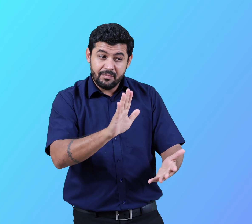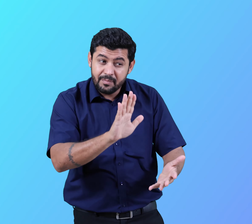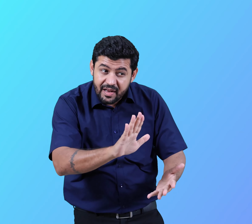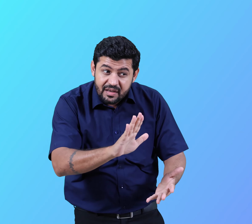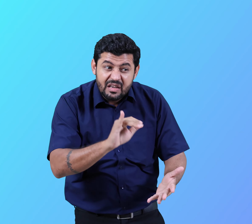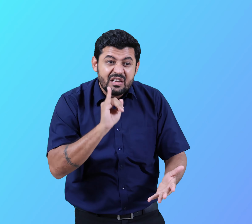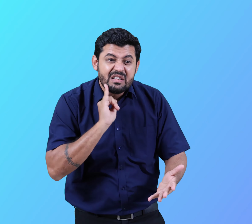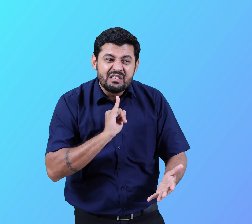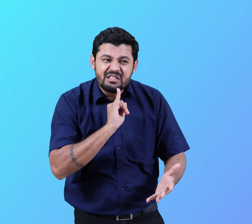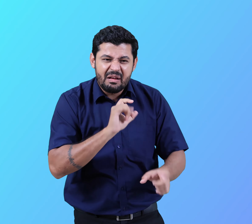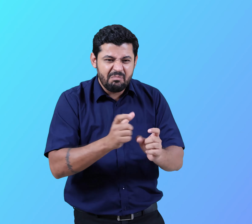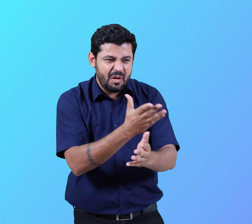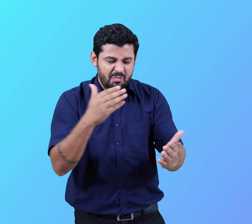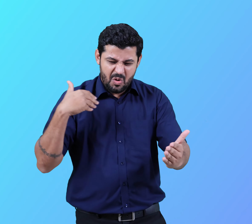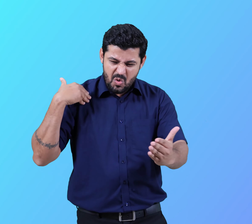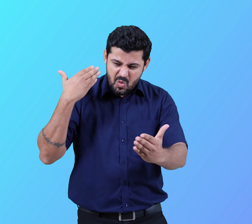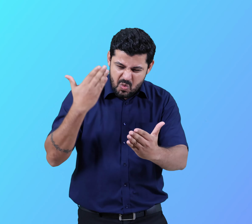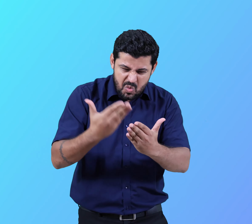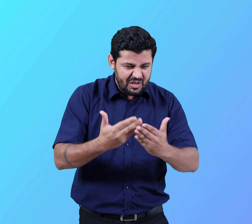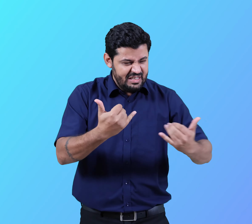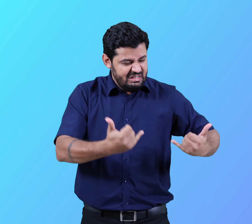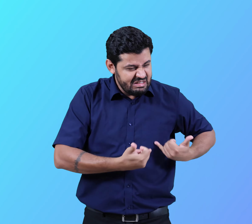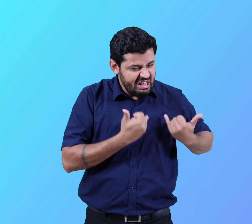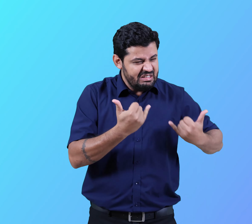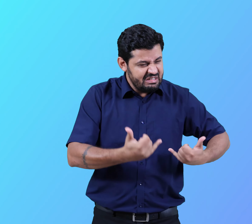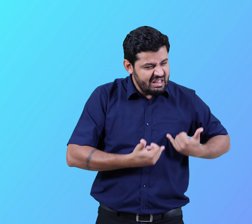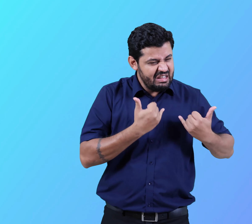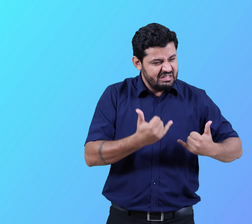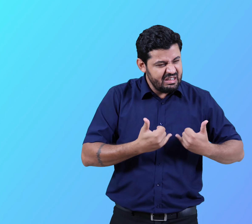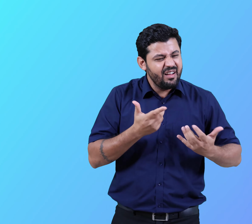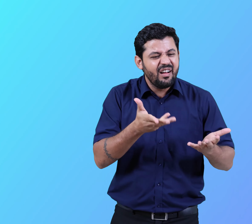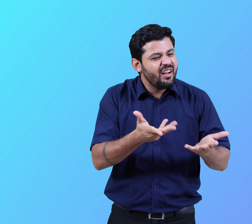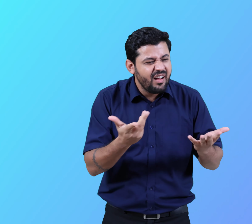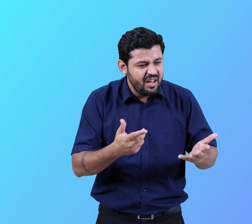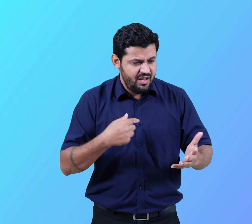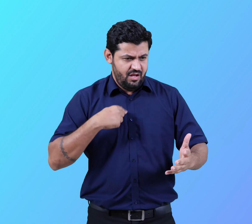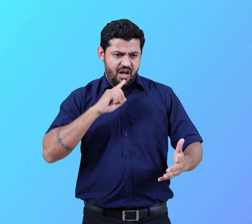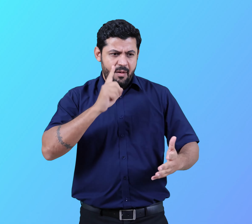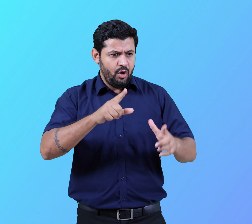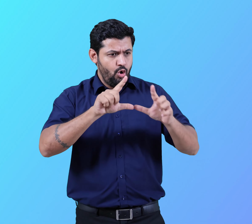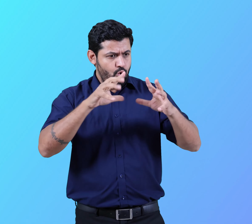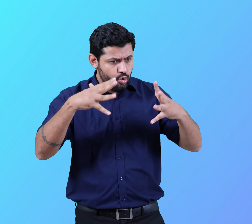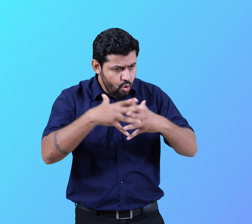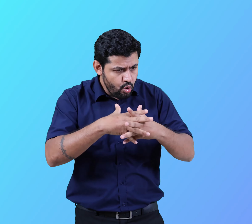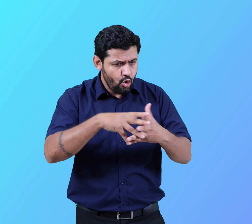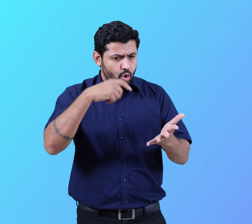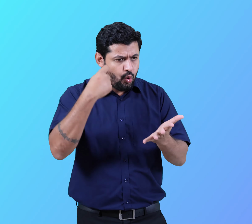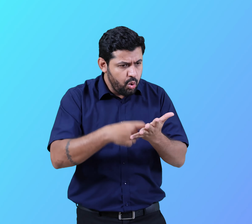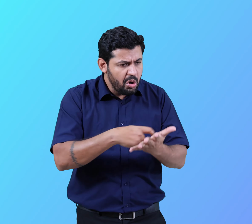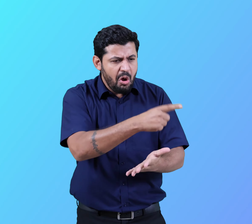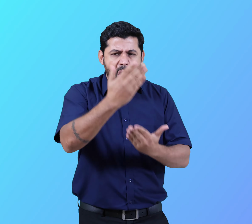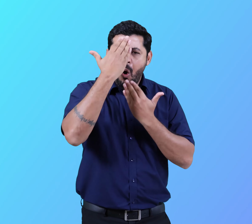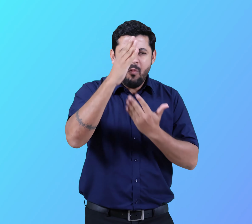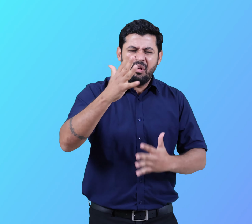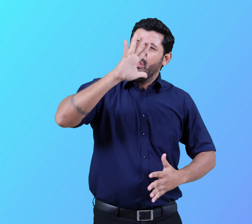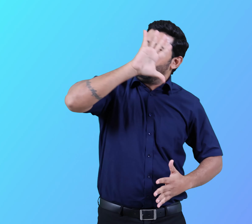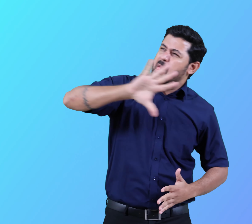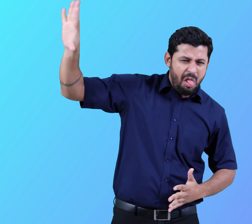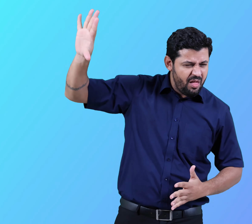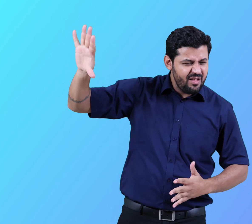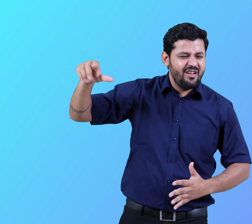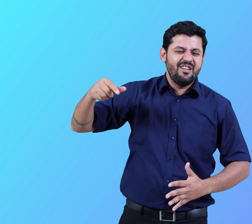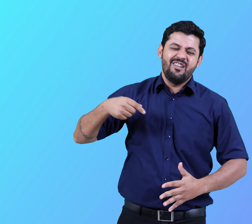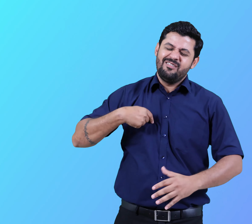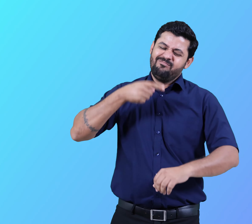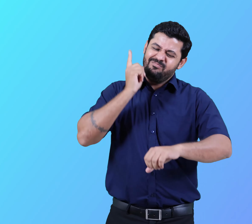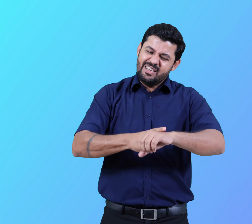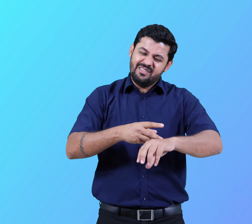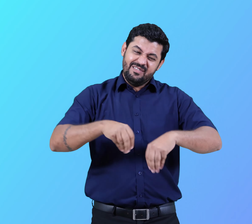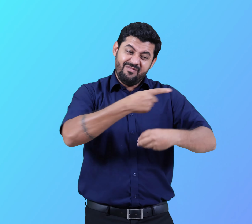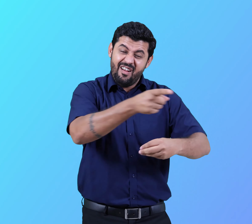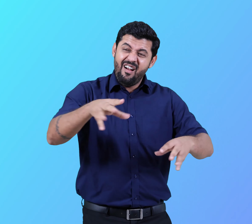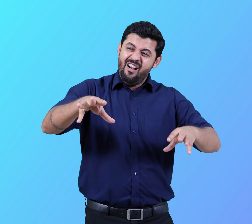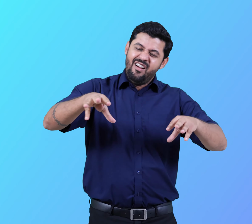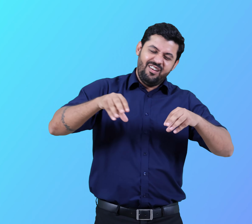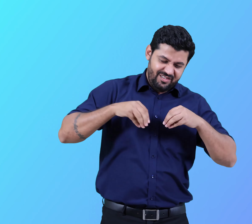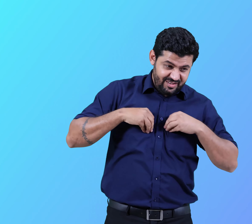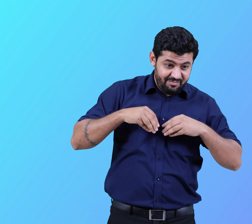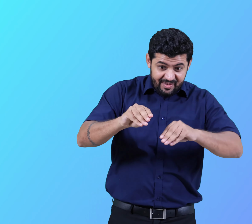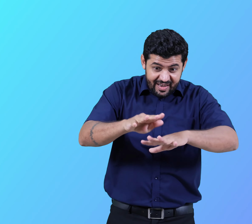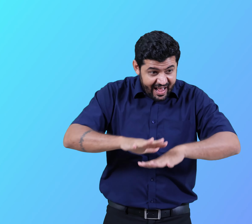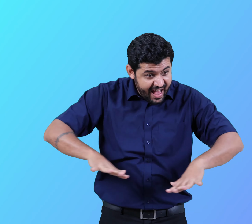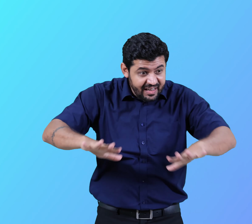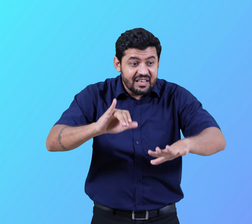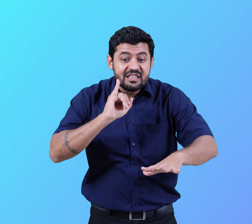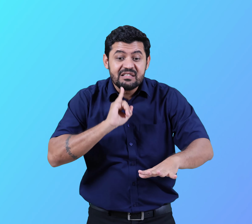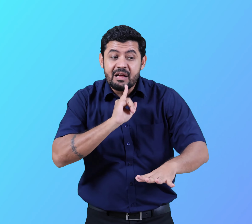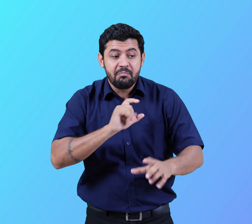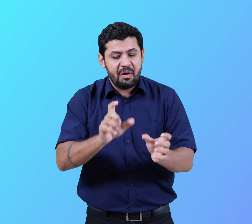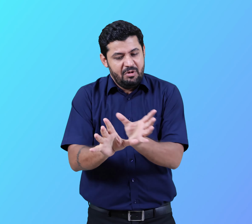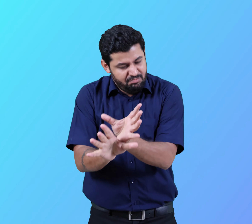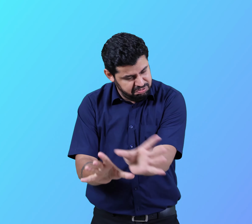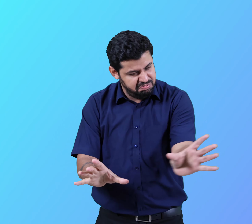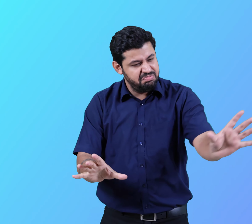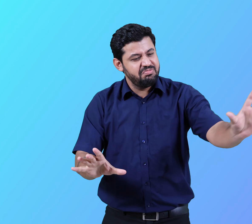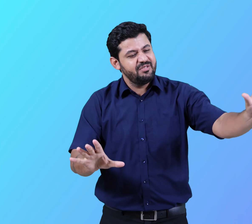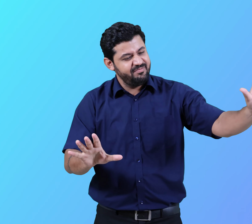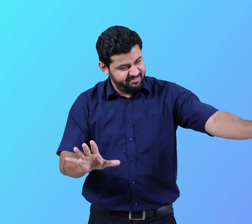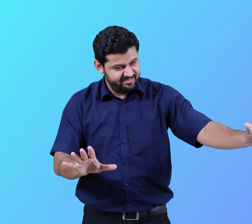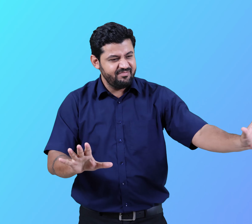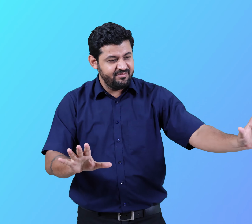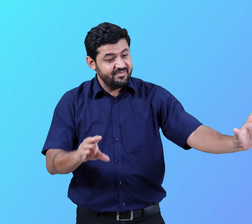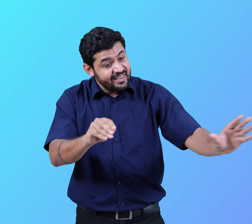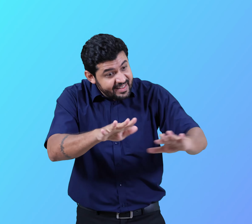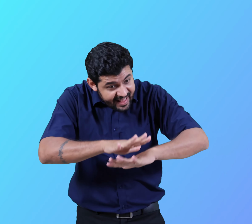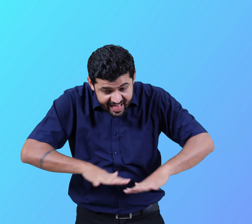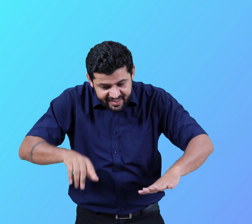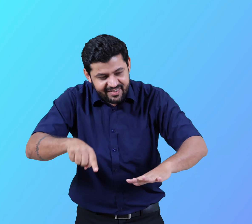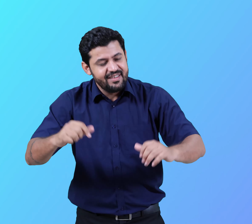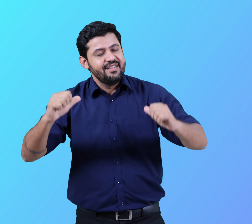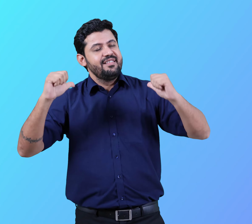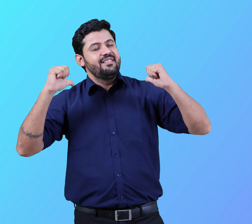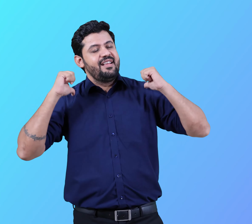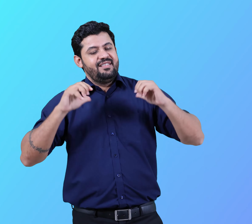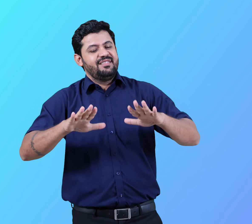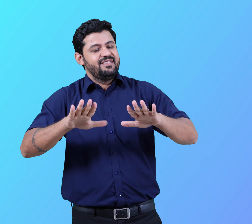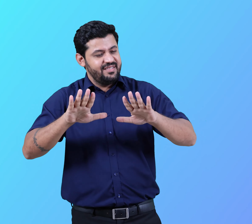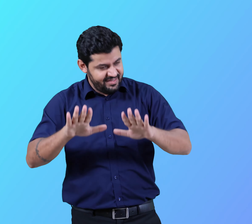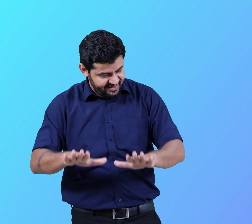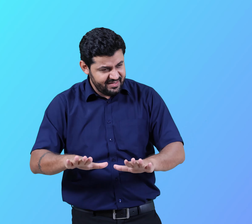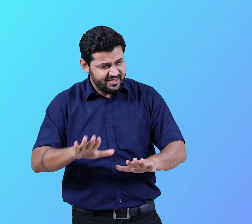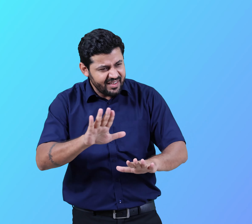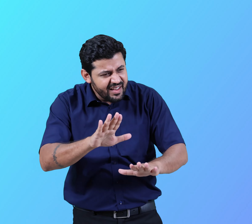“The land will be empty. The land will enjoy its time of rest. Then the survivors will accept the punishment for their sins. They will learn that they were punished because they hated my laws and refused to obey my rules.